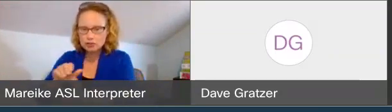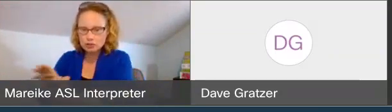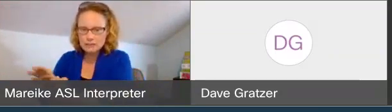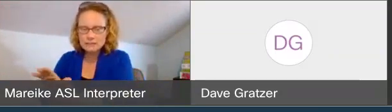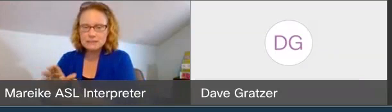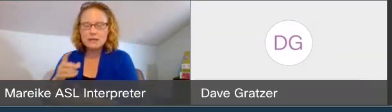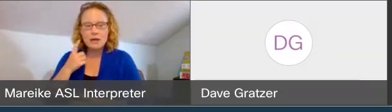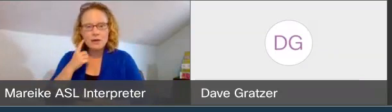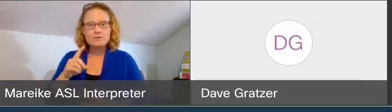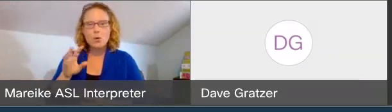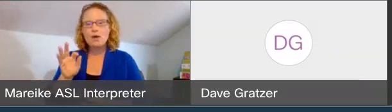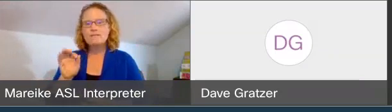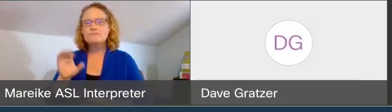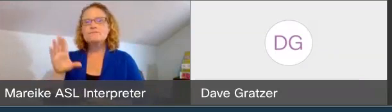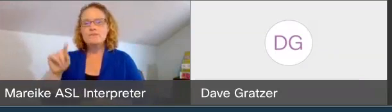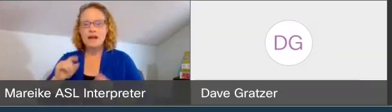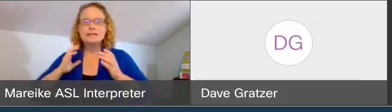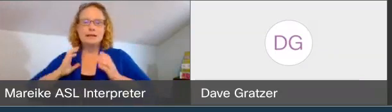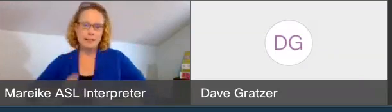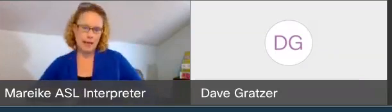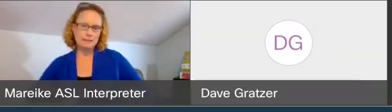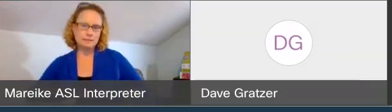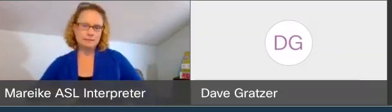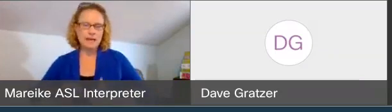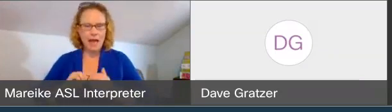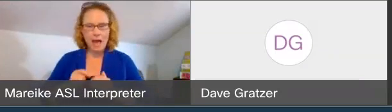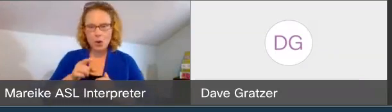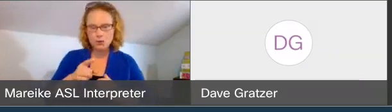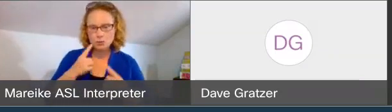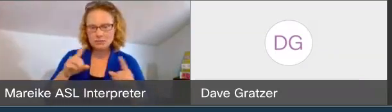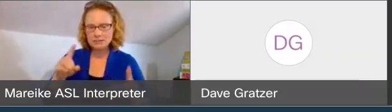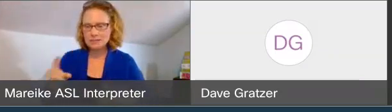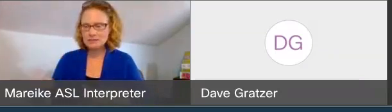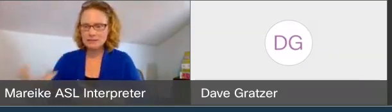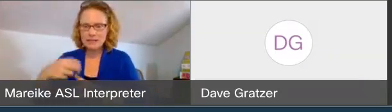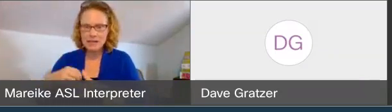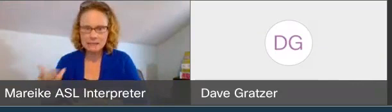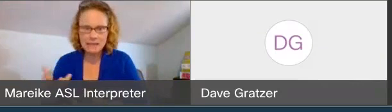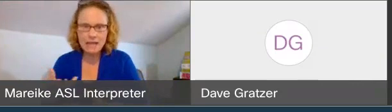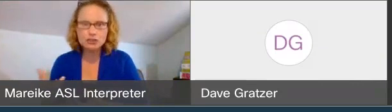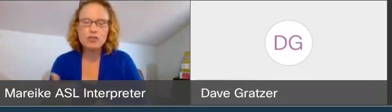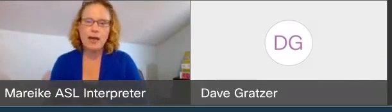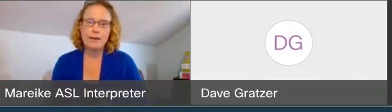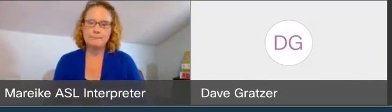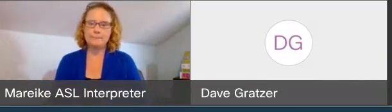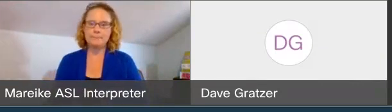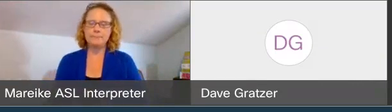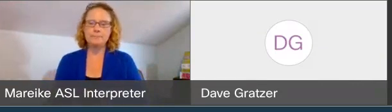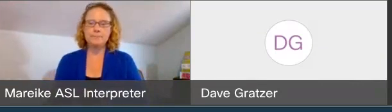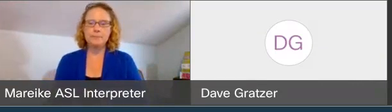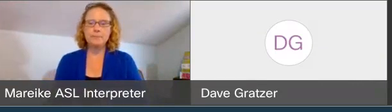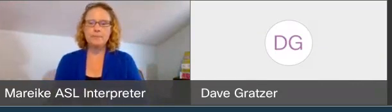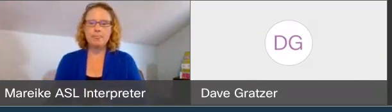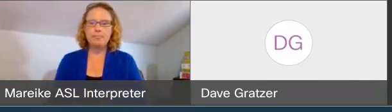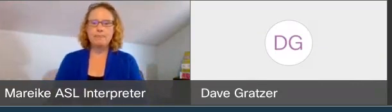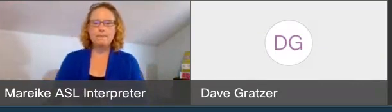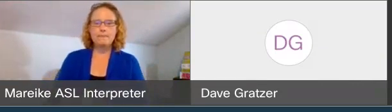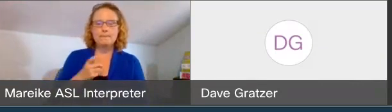for back recipients? How to engage them? - I'm in the ivory tower, Jessica. So